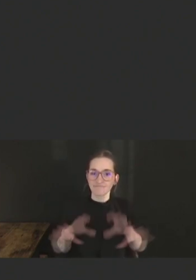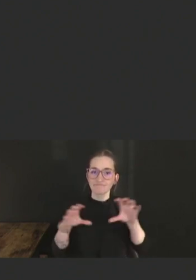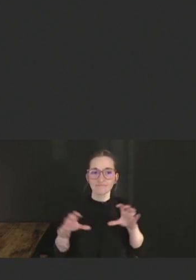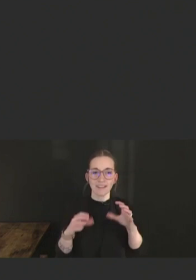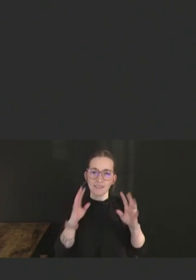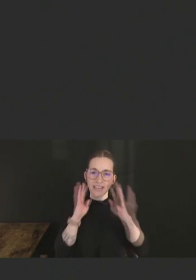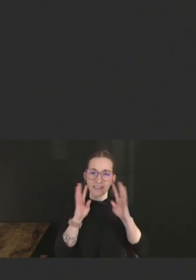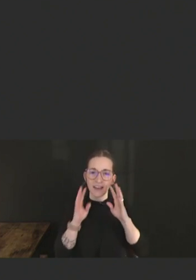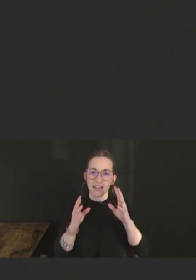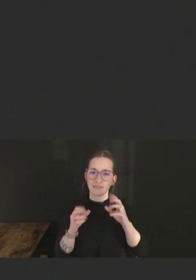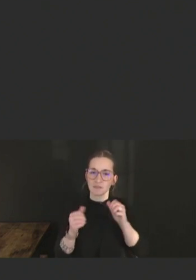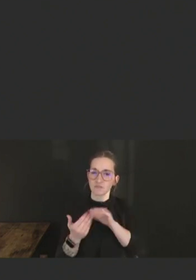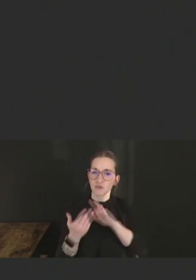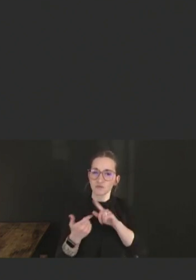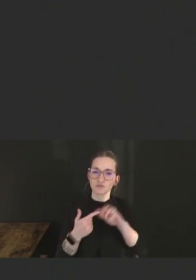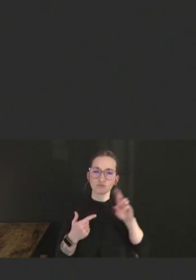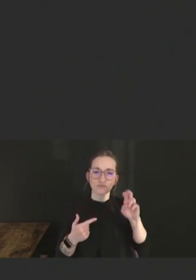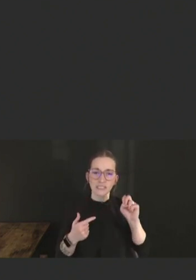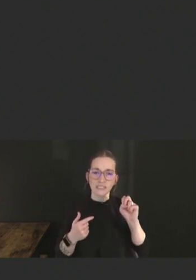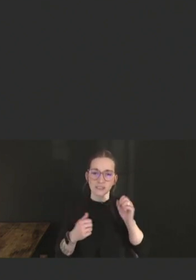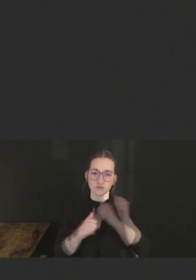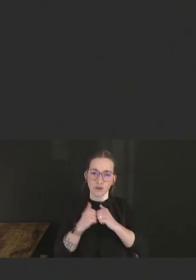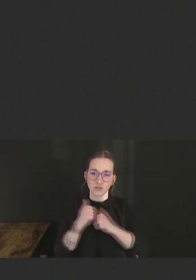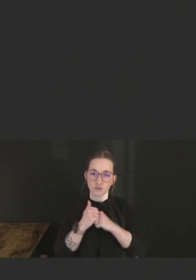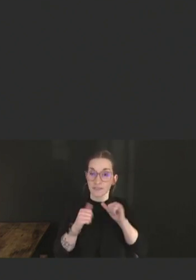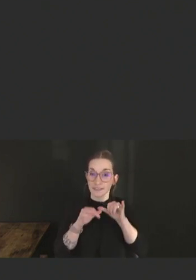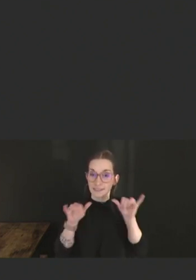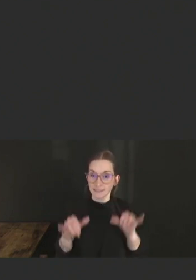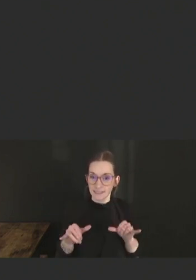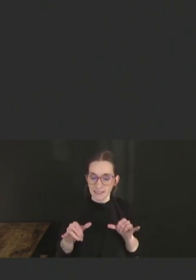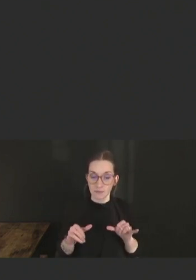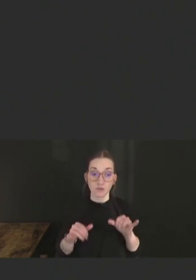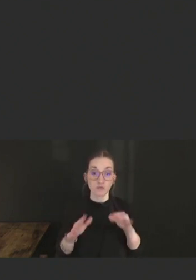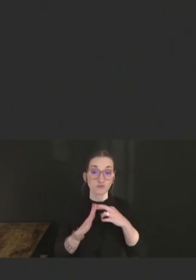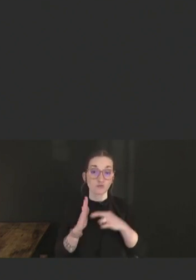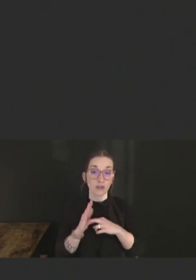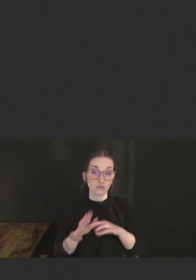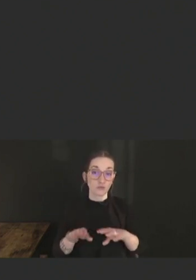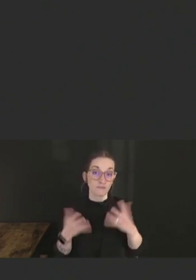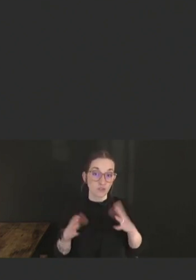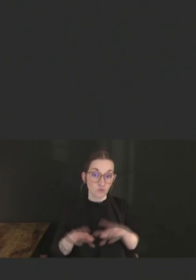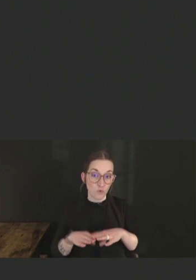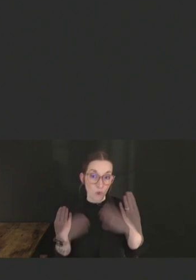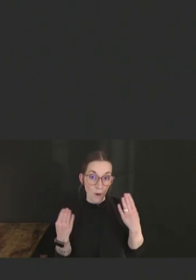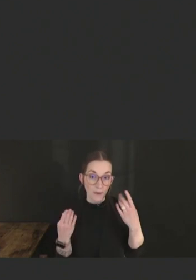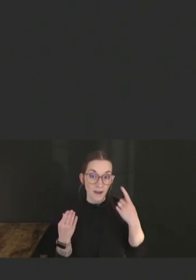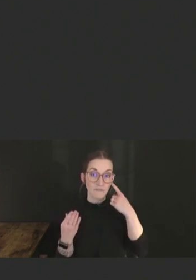So registration is open for both of those conferences now.